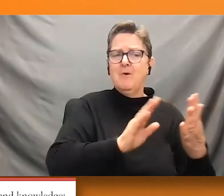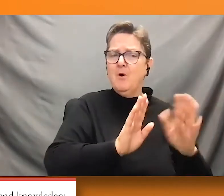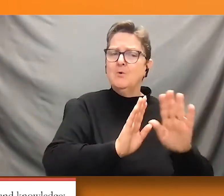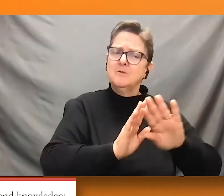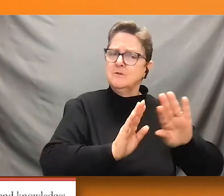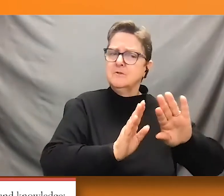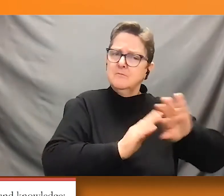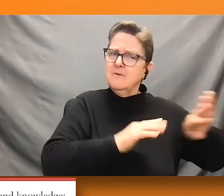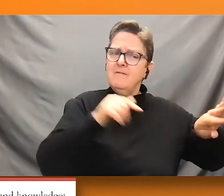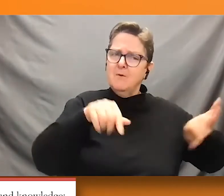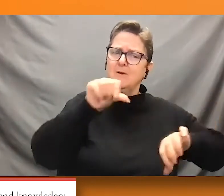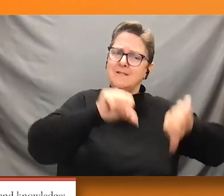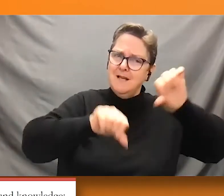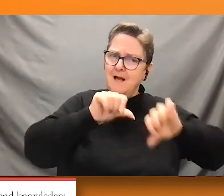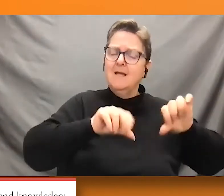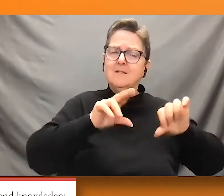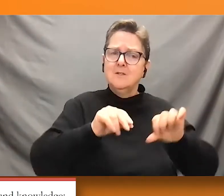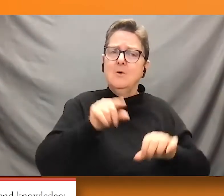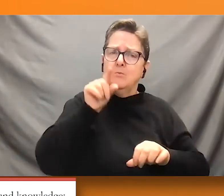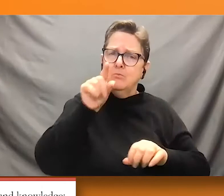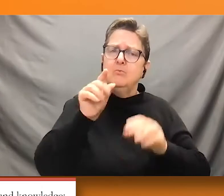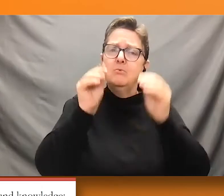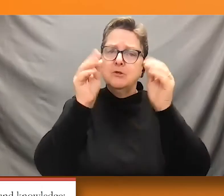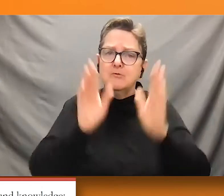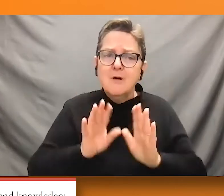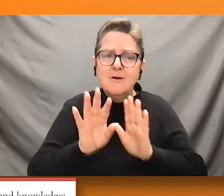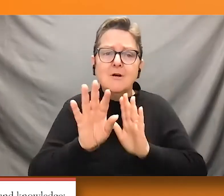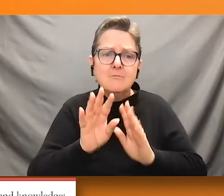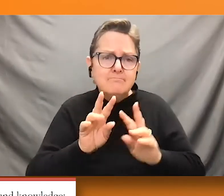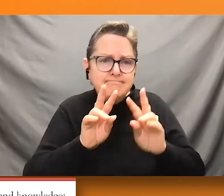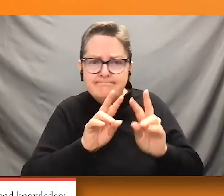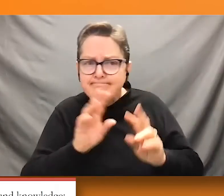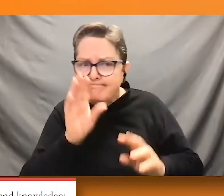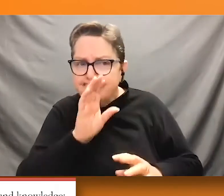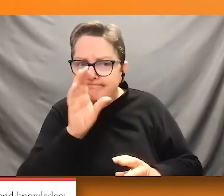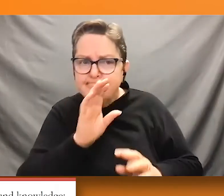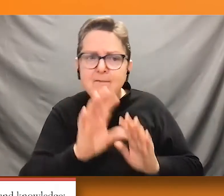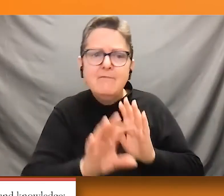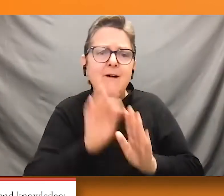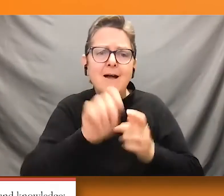that you see in K through 12. It's not that. It's you picking a passage